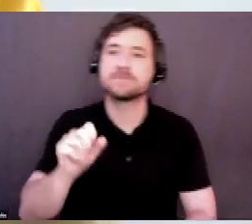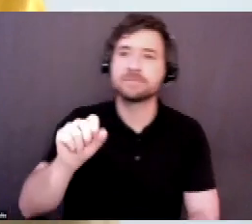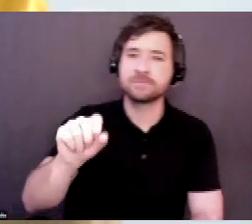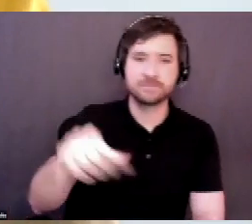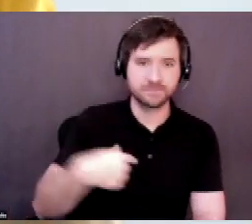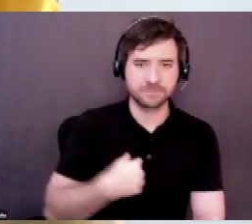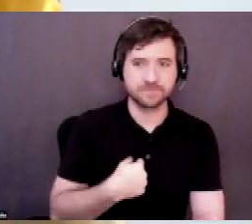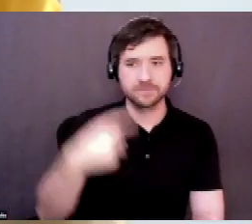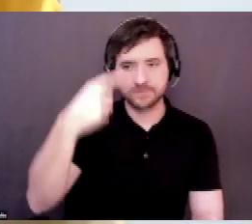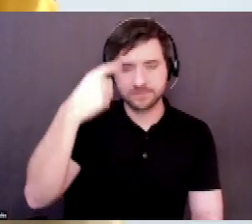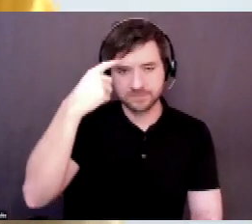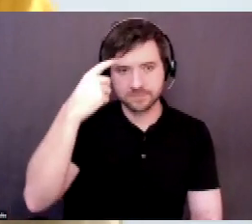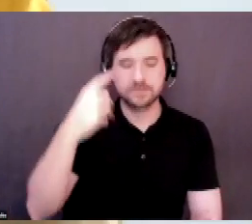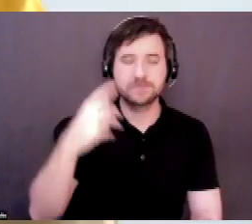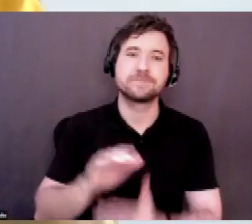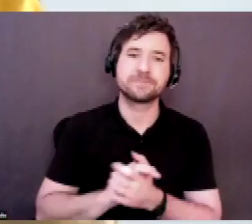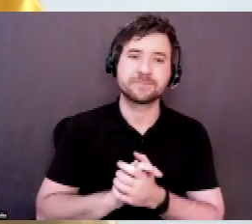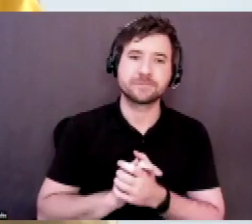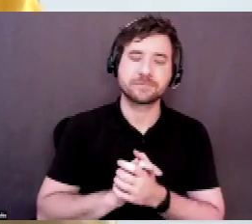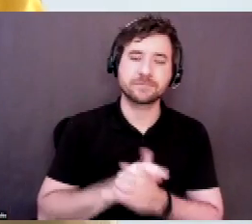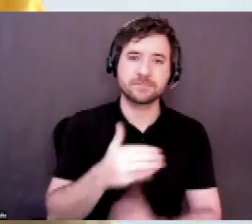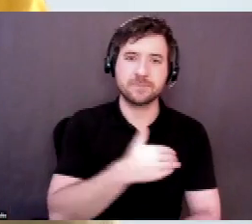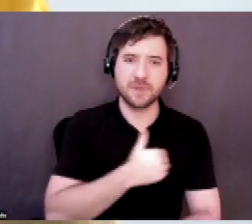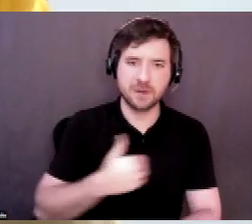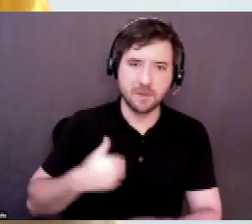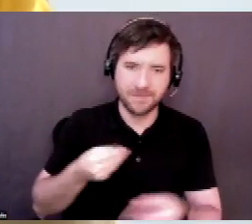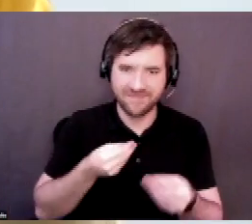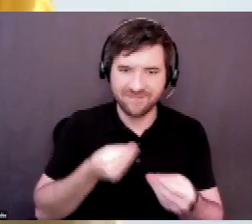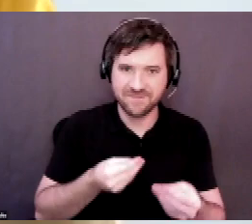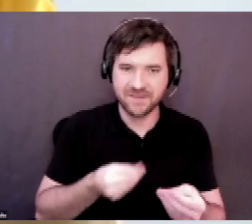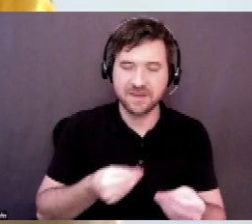the breast feeding and lactation consultant,